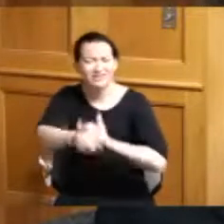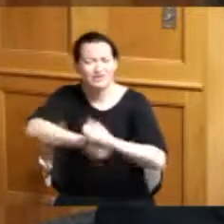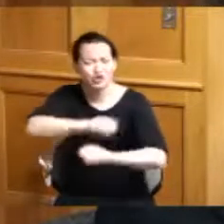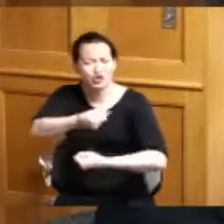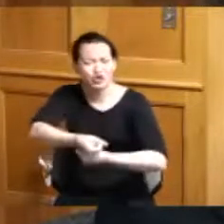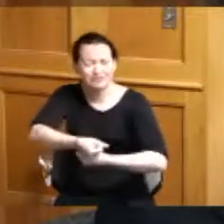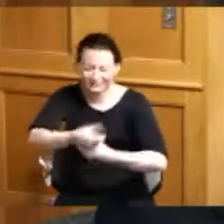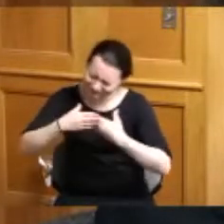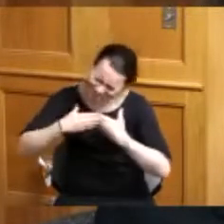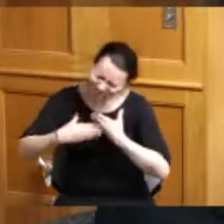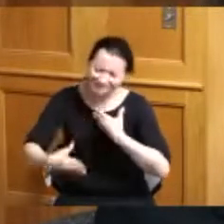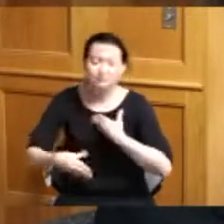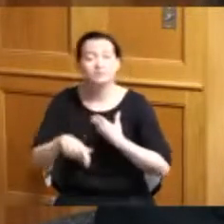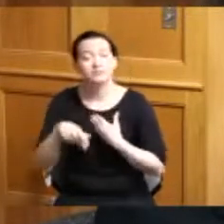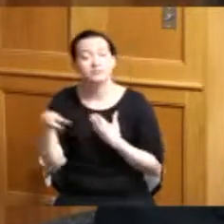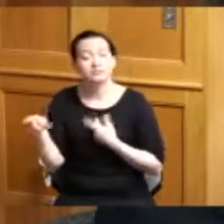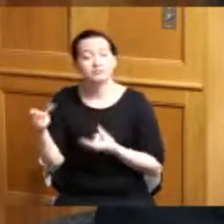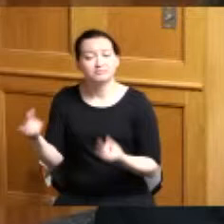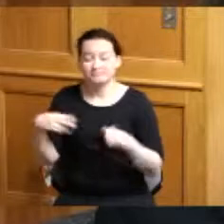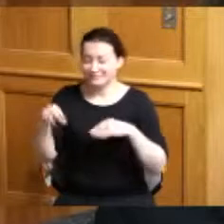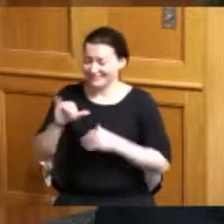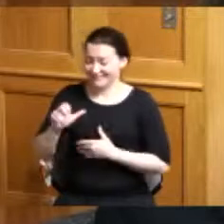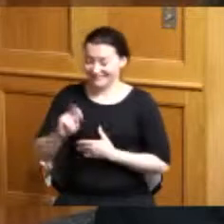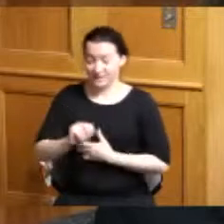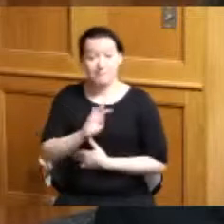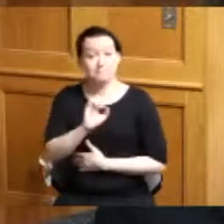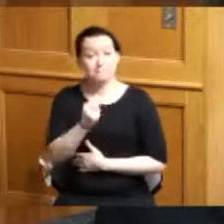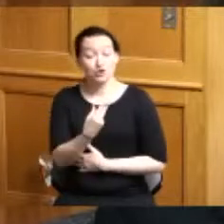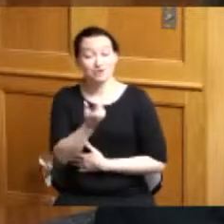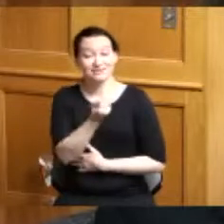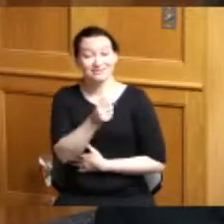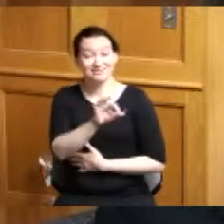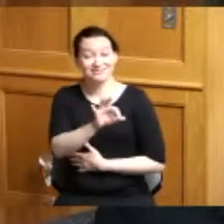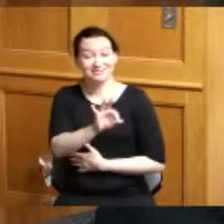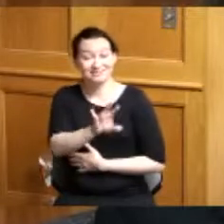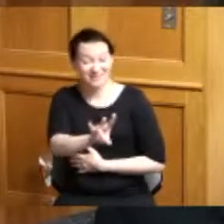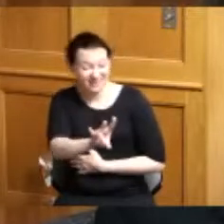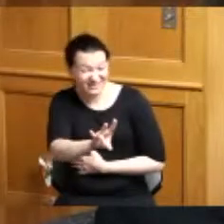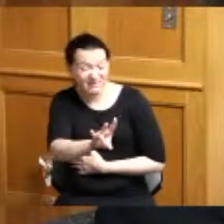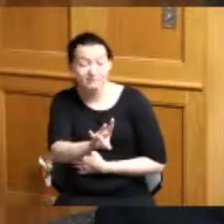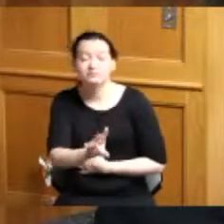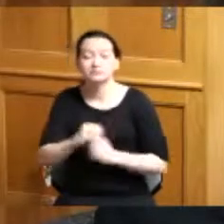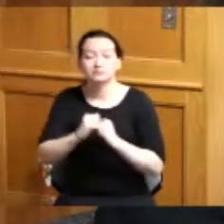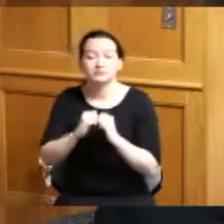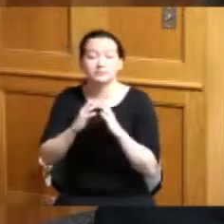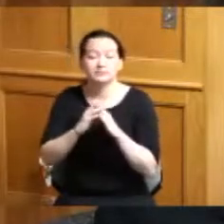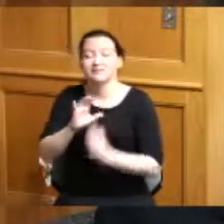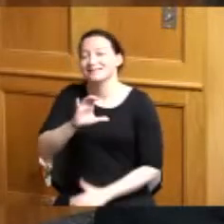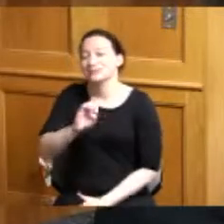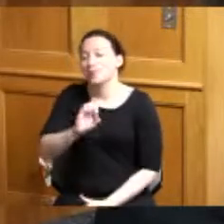and whereas Pat Tribbe came to Cincinnati in March of 1997 as the CEO of the Hamilton County Mental